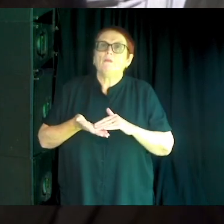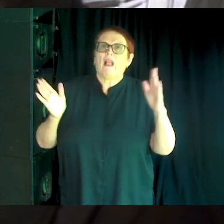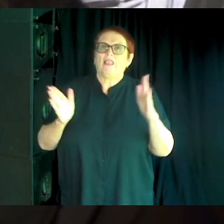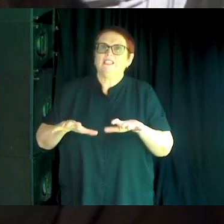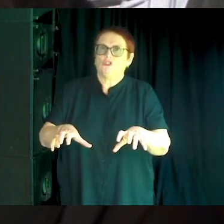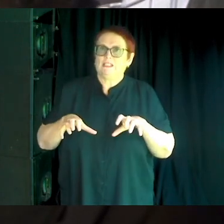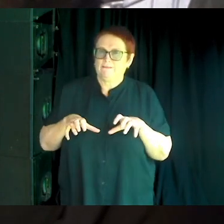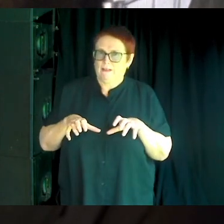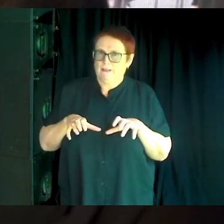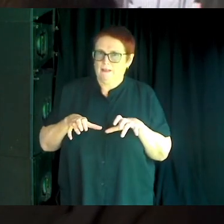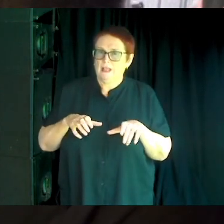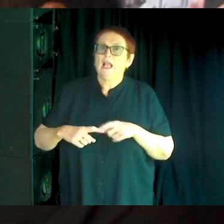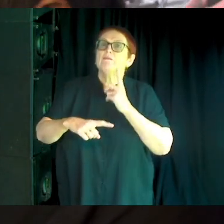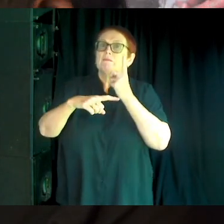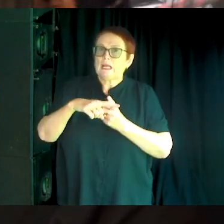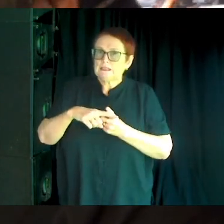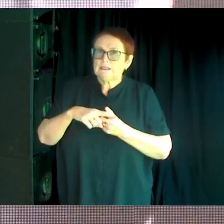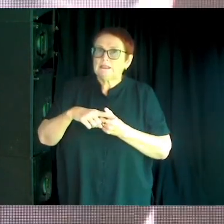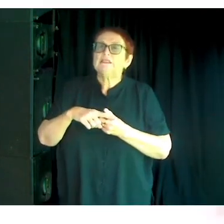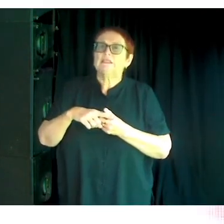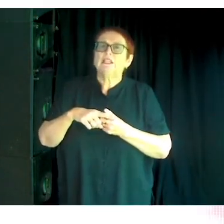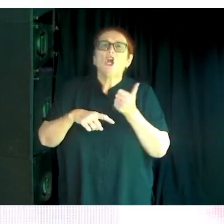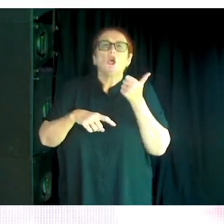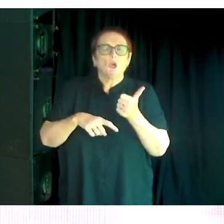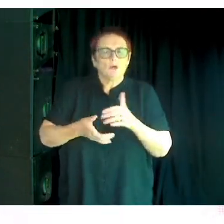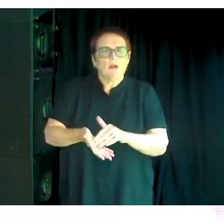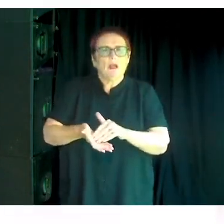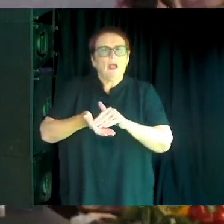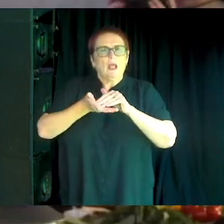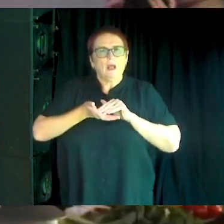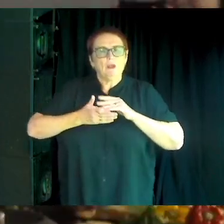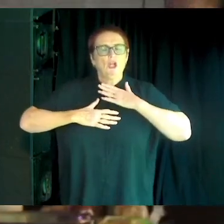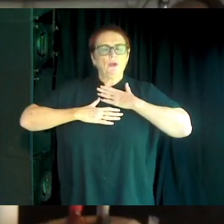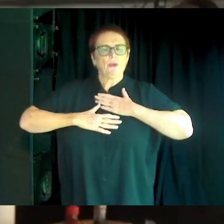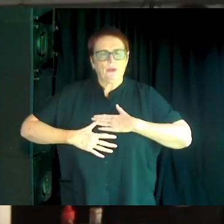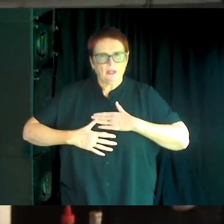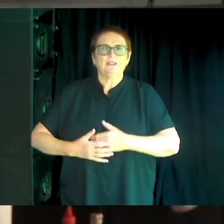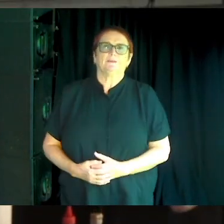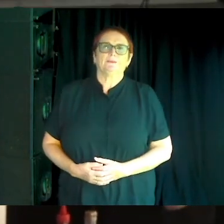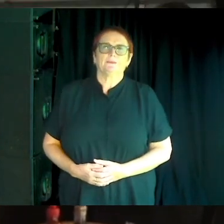but it's also really really therapeutic actually sure yep so and then this is